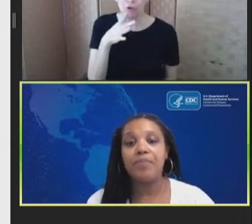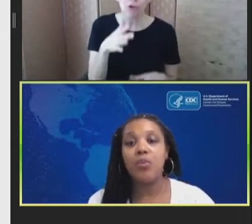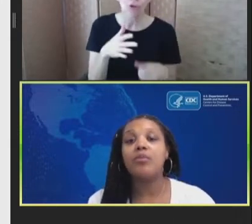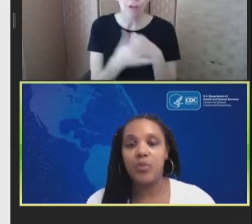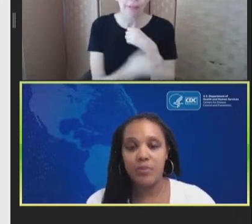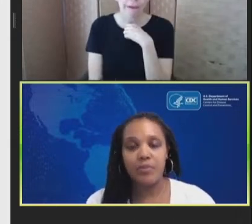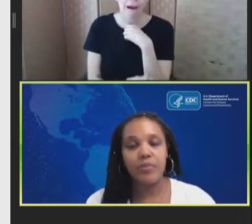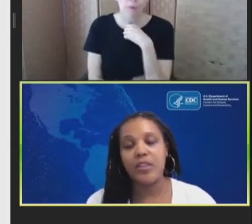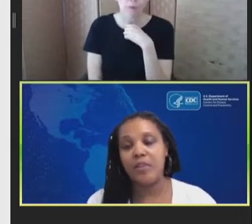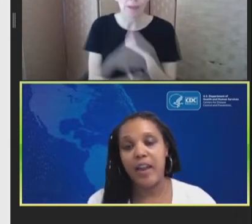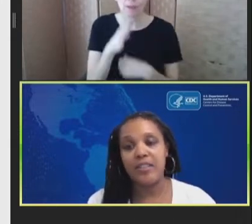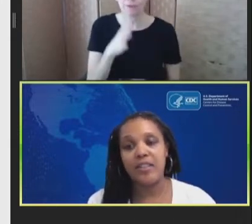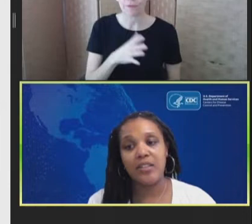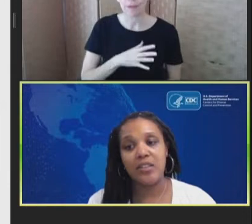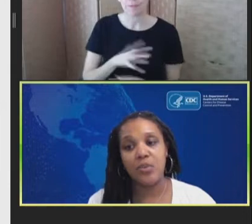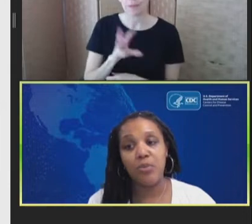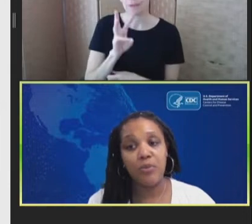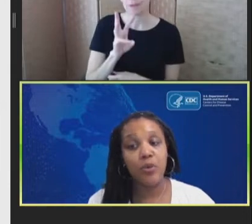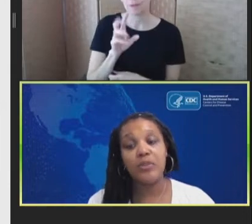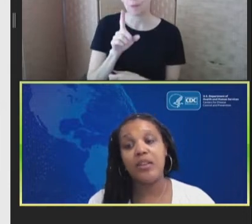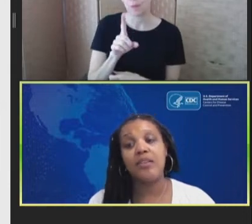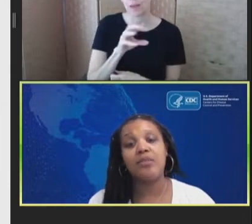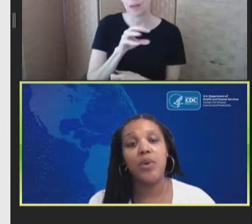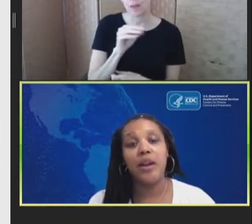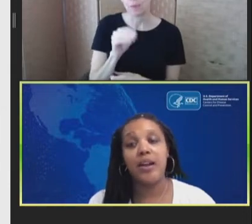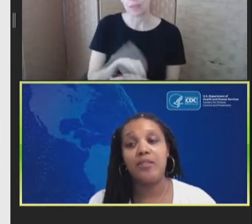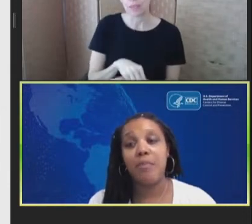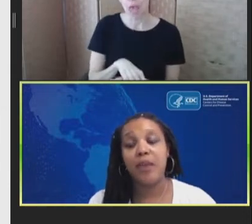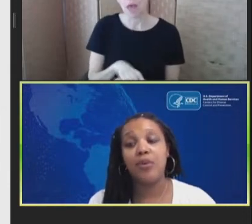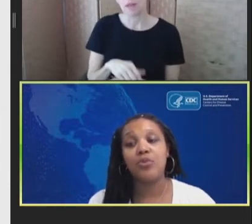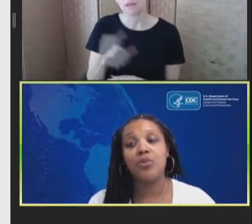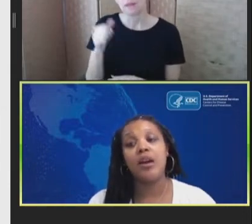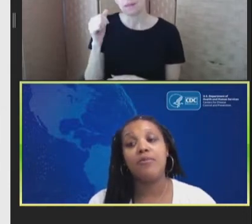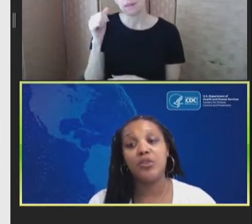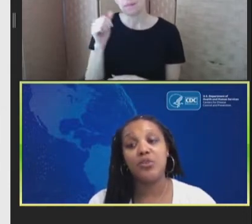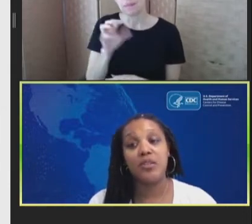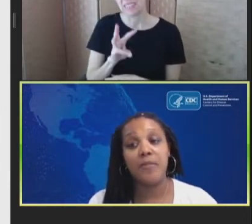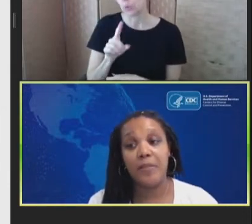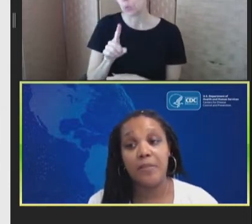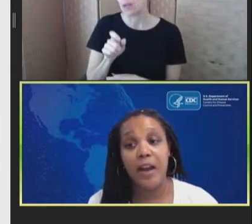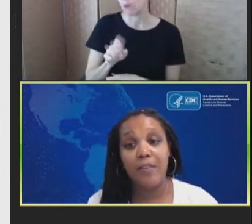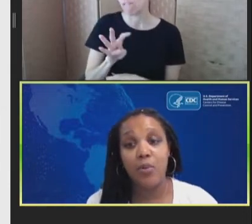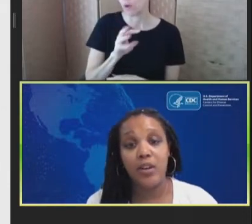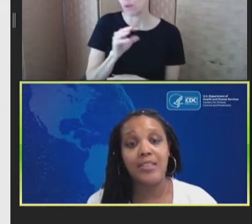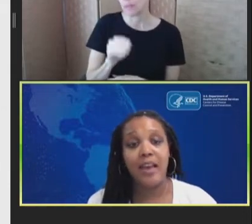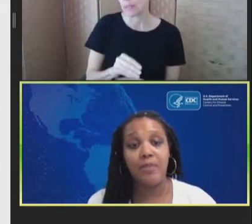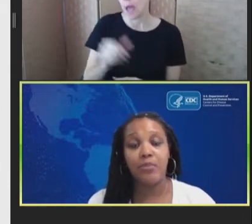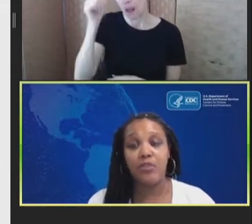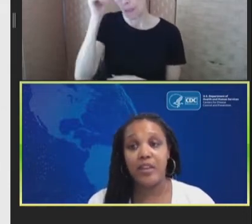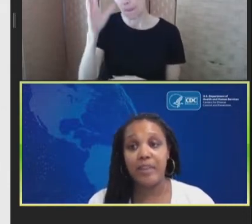were receiving vaccine at 61.4 percent, whereas males were -- coverage was 55.7 percent.